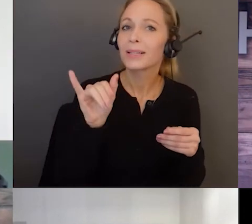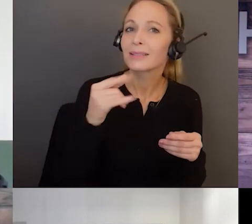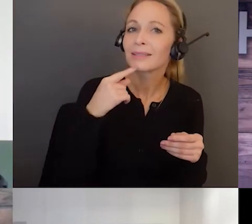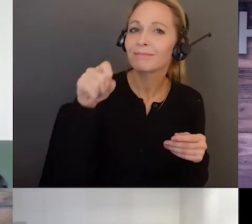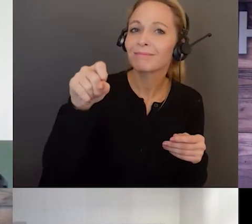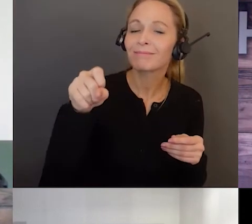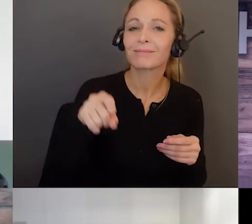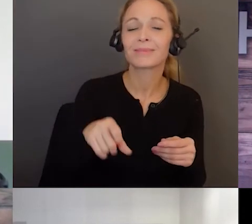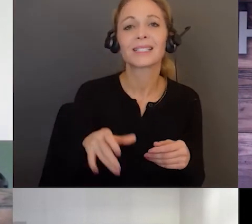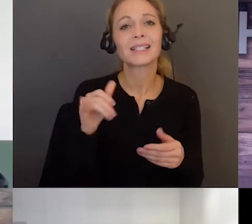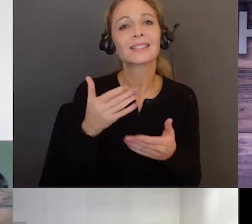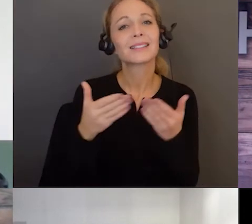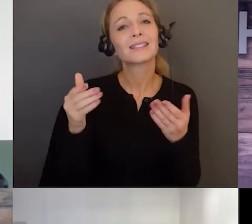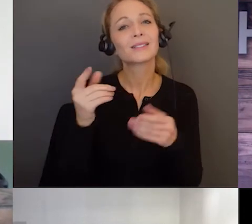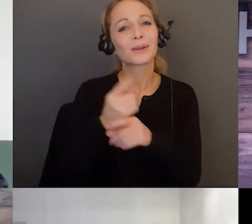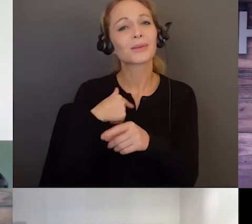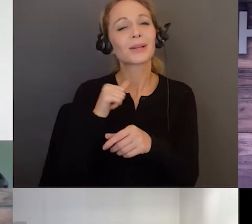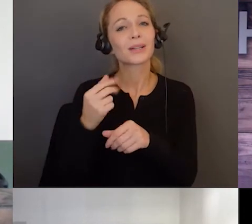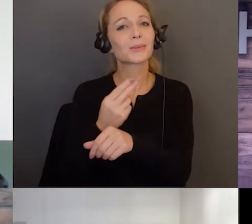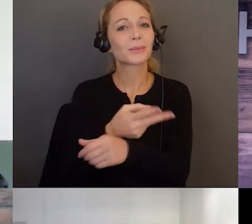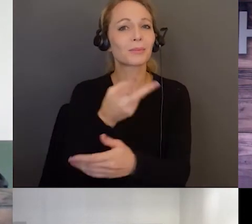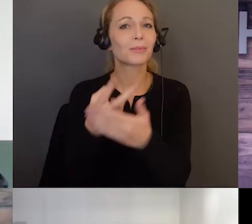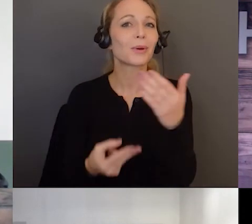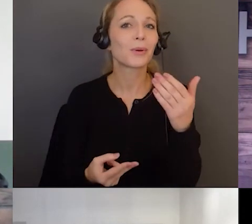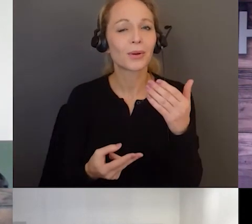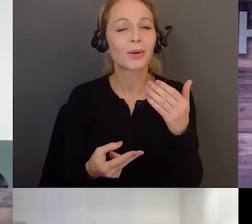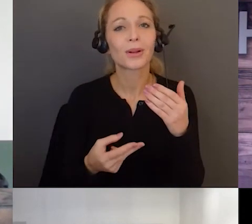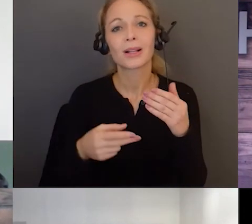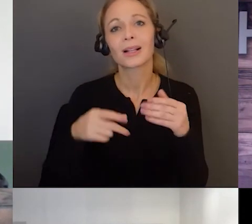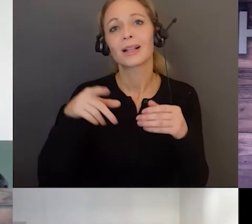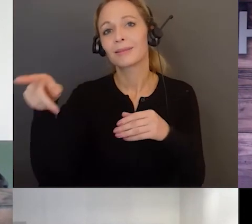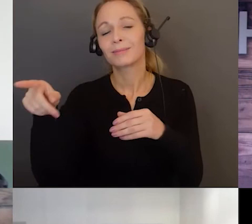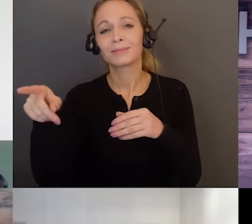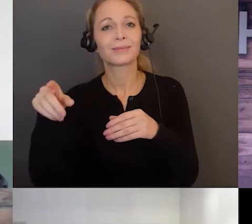WE CAN USE THEM IN BOTH TEMPLATES AS WELL AS THE MODULES.